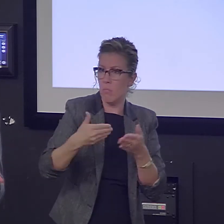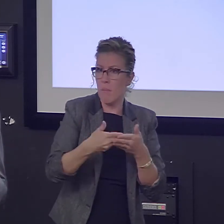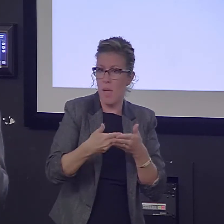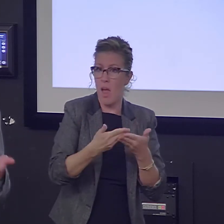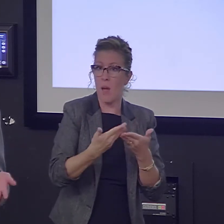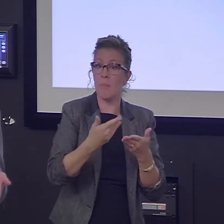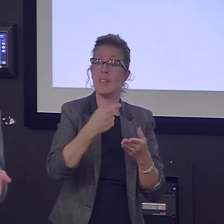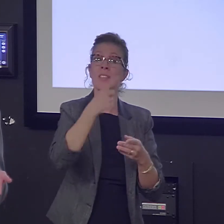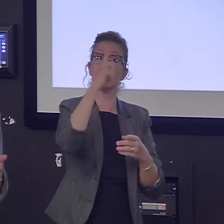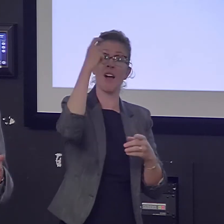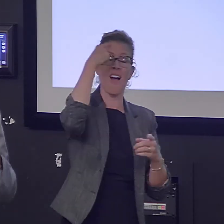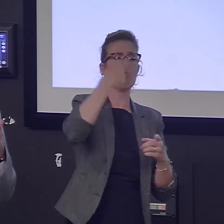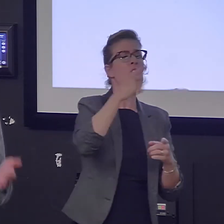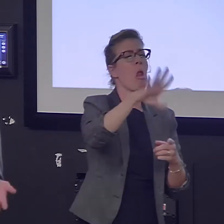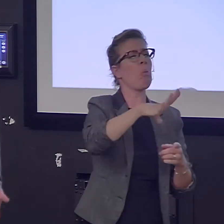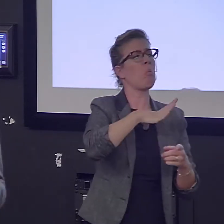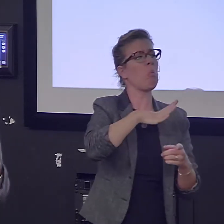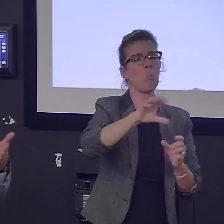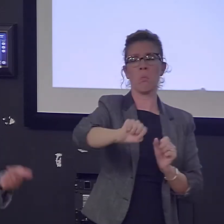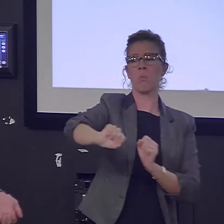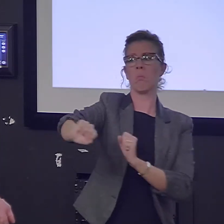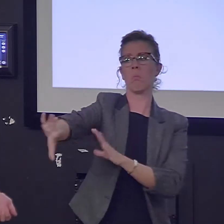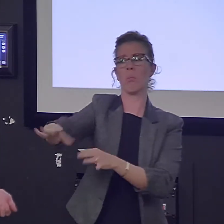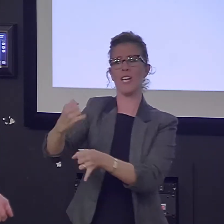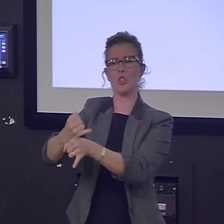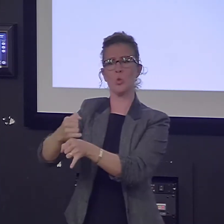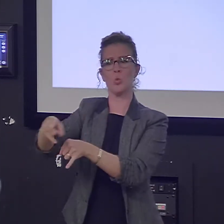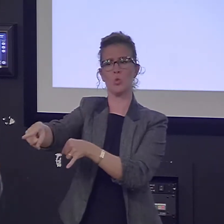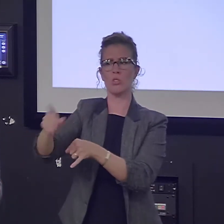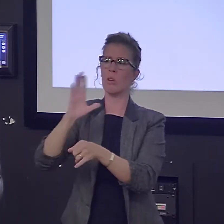them into institutions and that the institutions would take care of them until